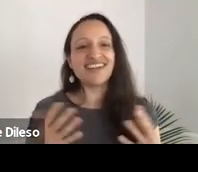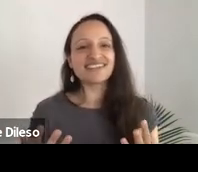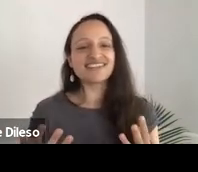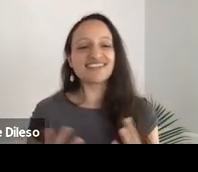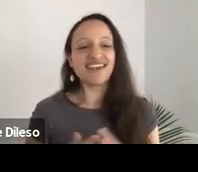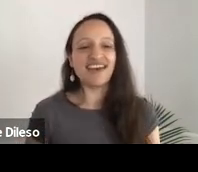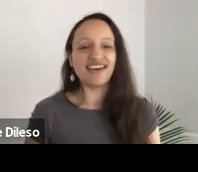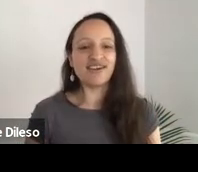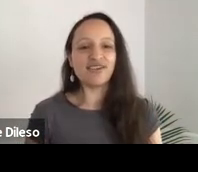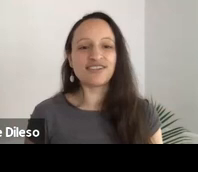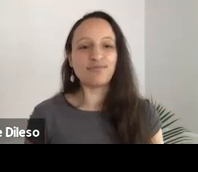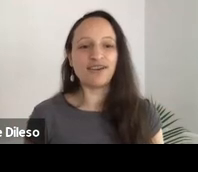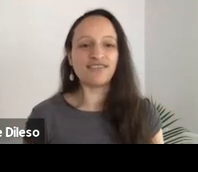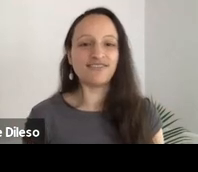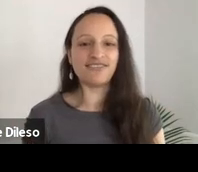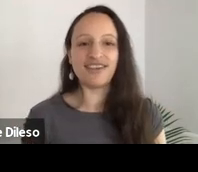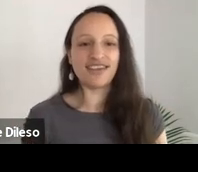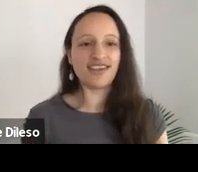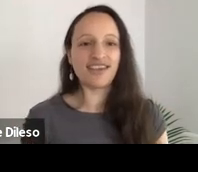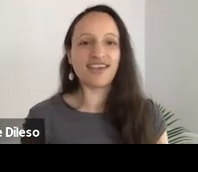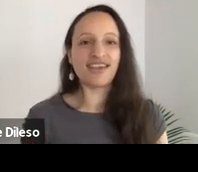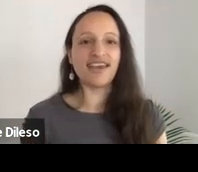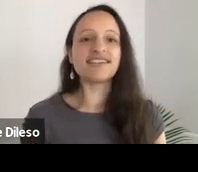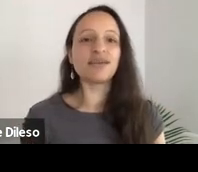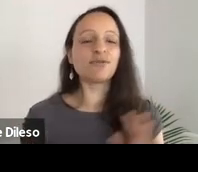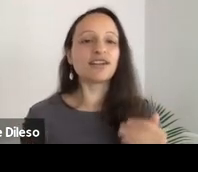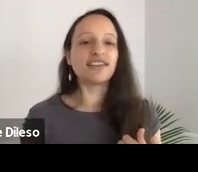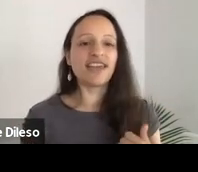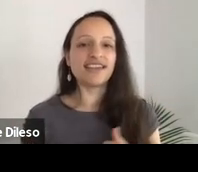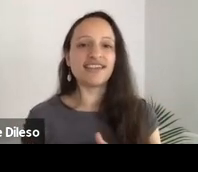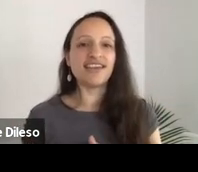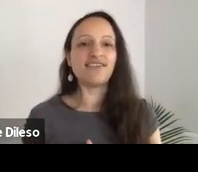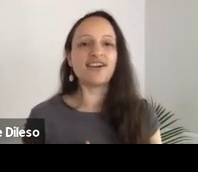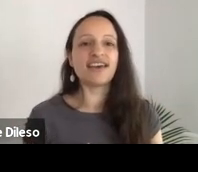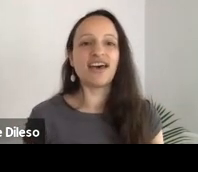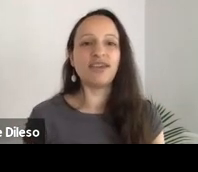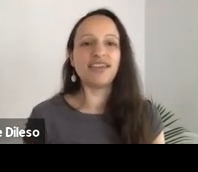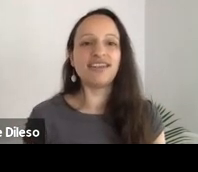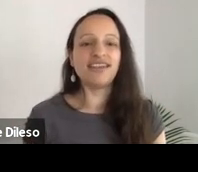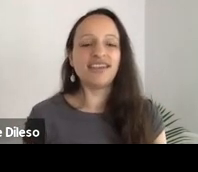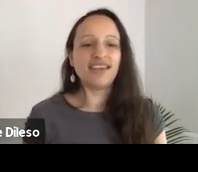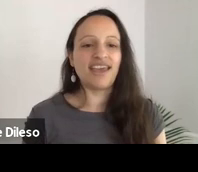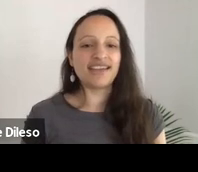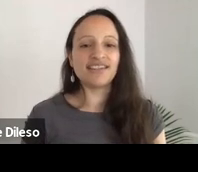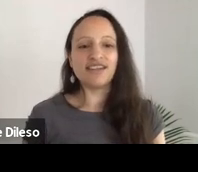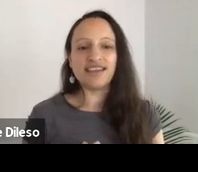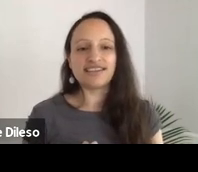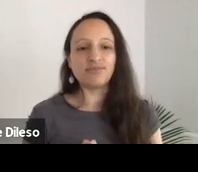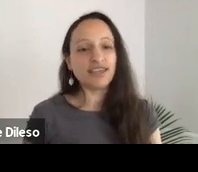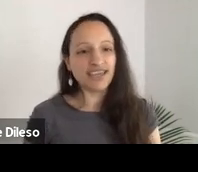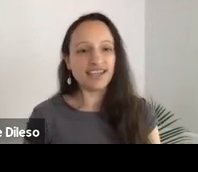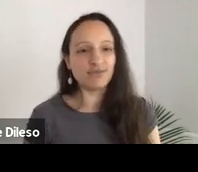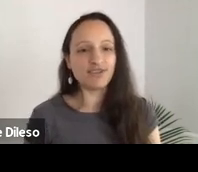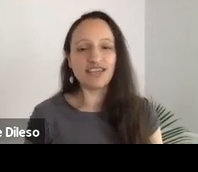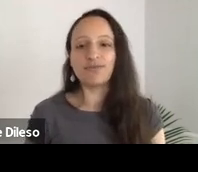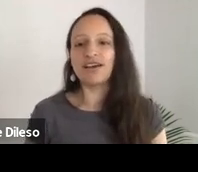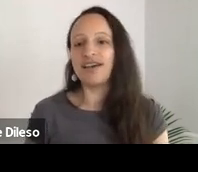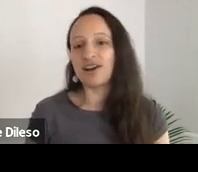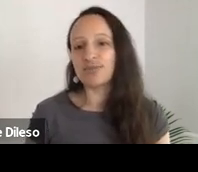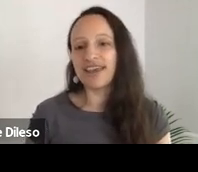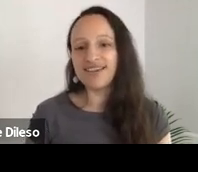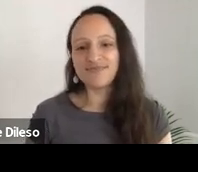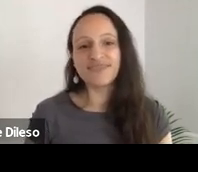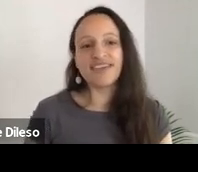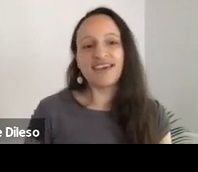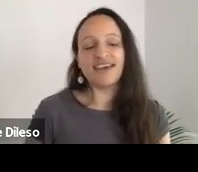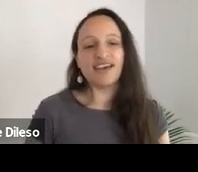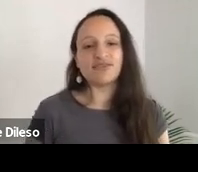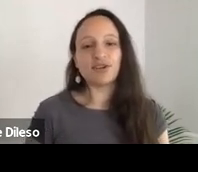So the next type of example we're going to look at is a very common activity that's a big hit in the museum we call airplay.